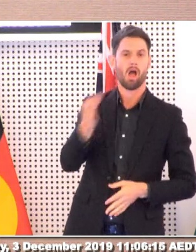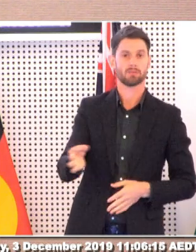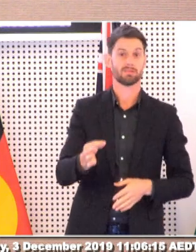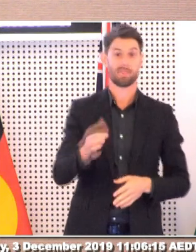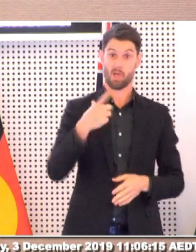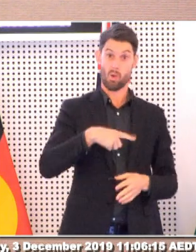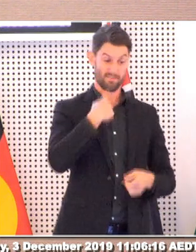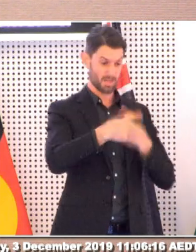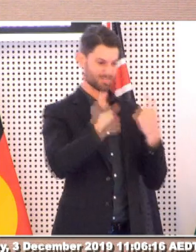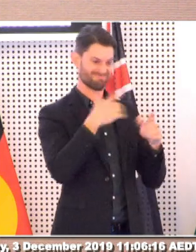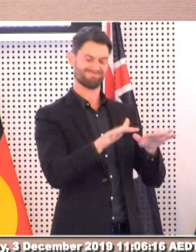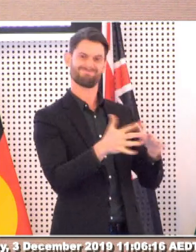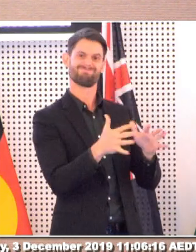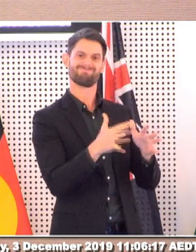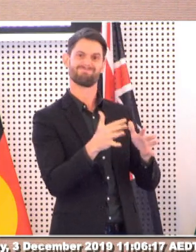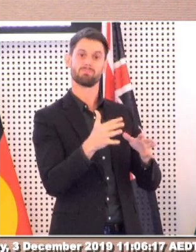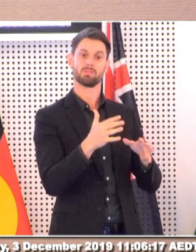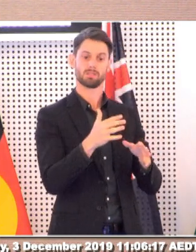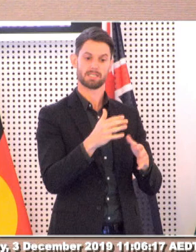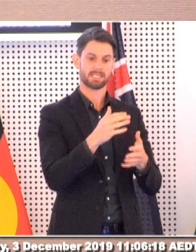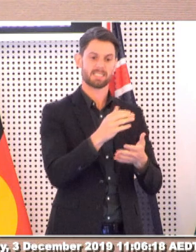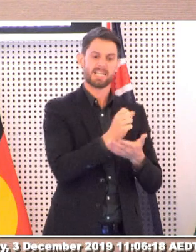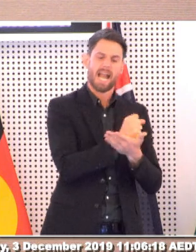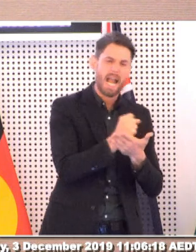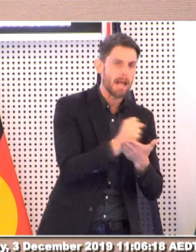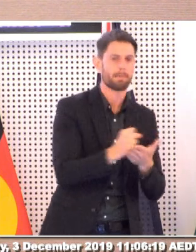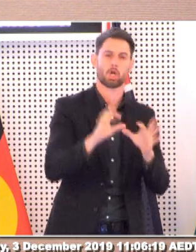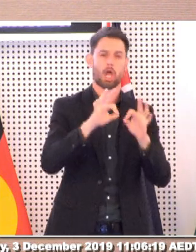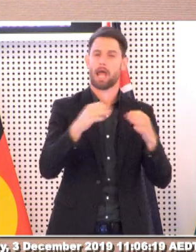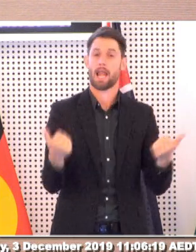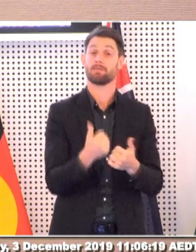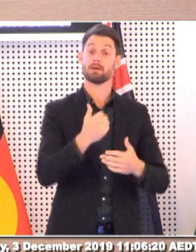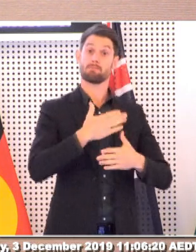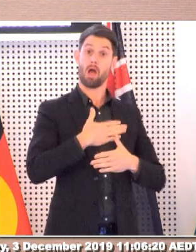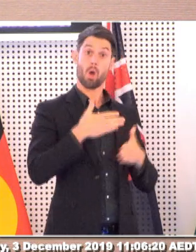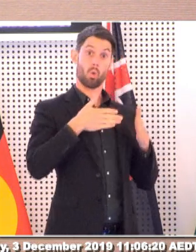I’m a qualitative researcher which means I go in and do interviews. There’s more to qualitative research than that but I think